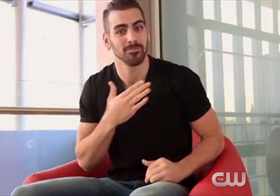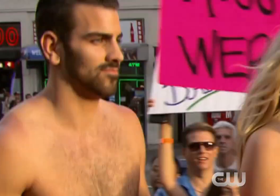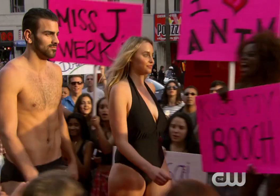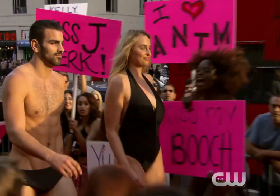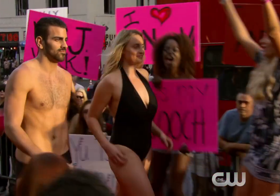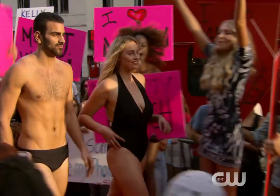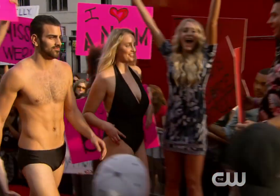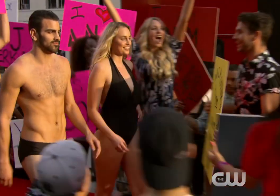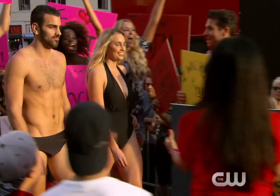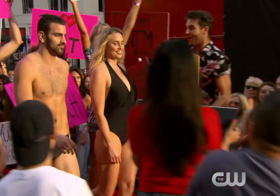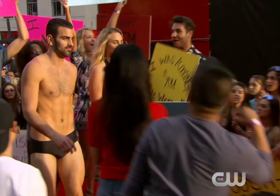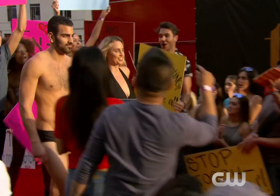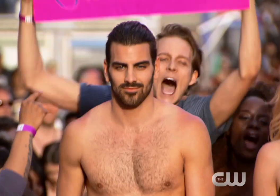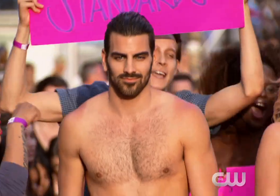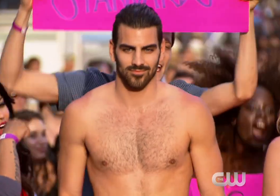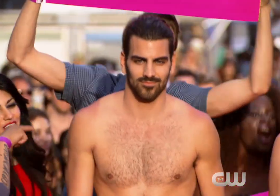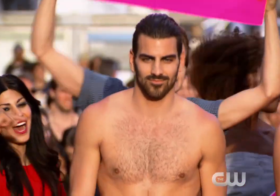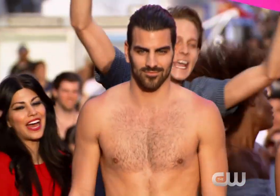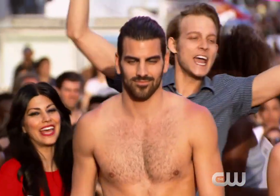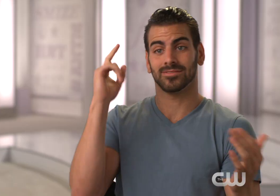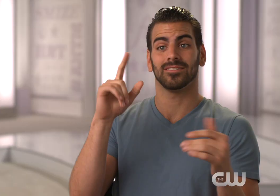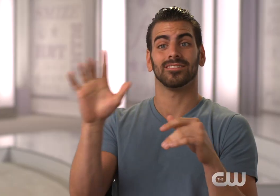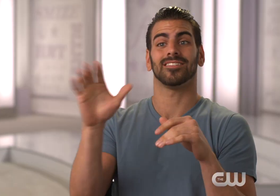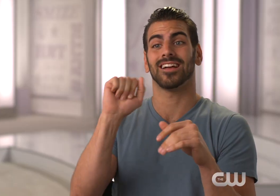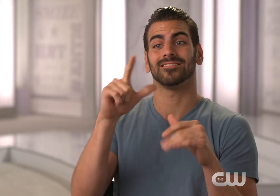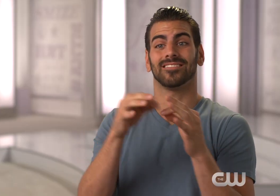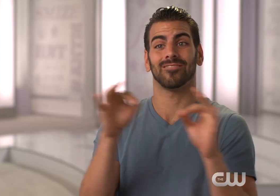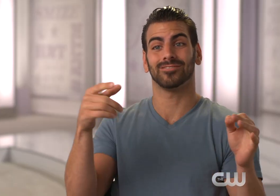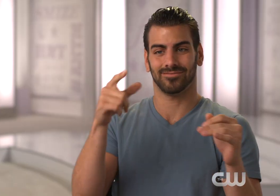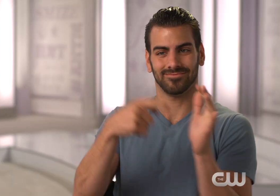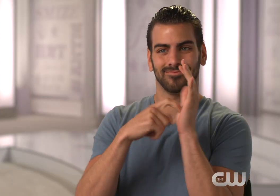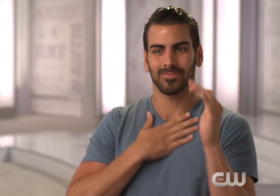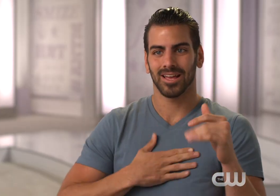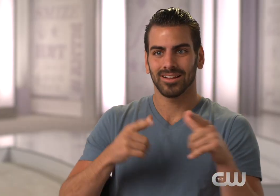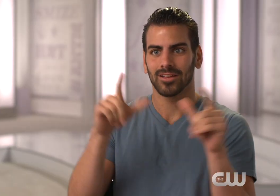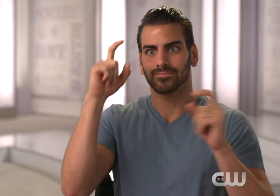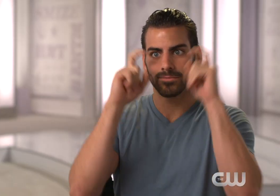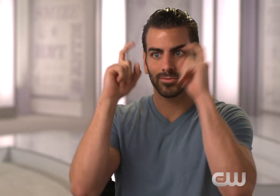Being deaf has definitely been a strength for me in this competition, just because American Sign Language requires a lot of facial expression